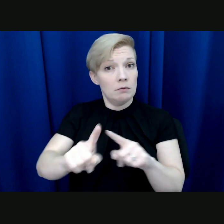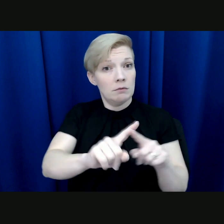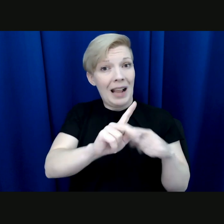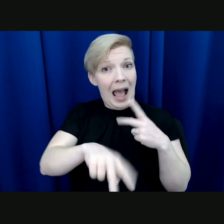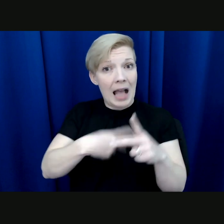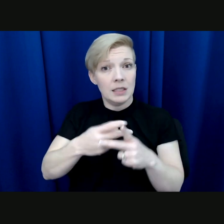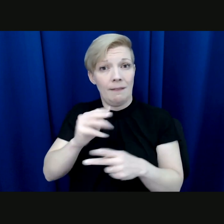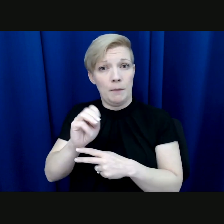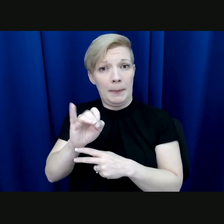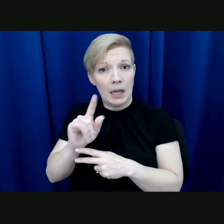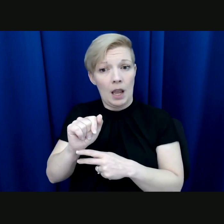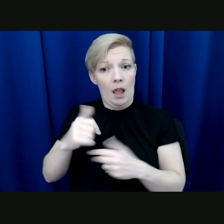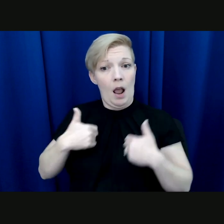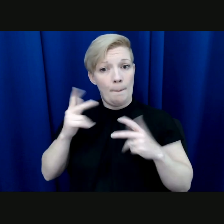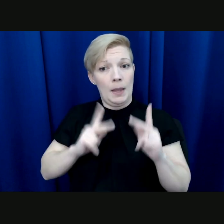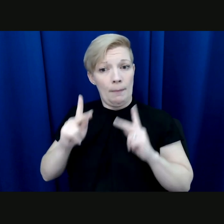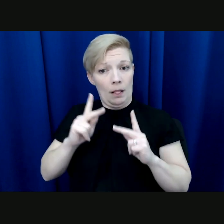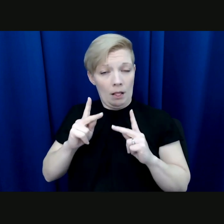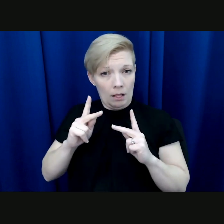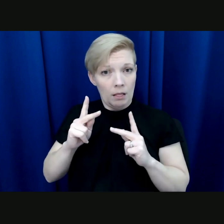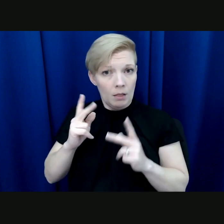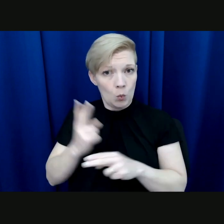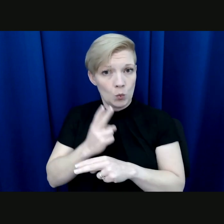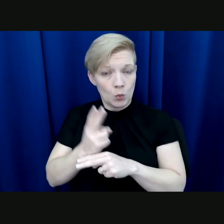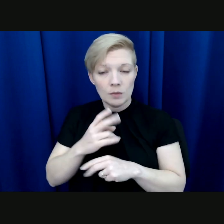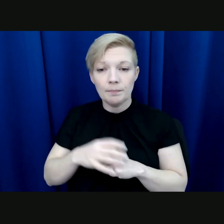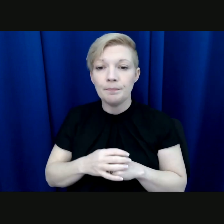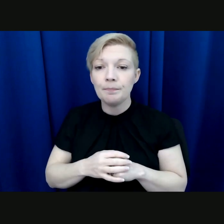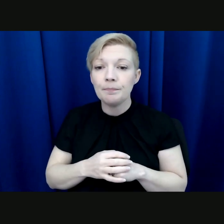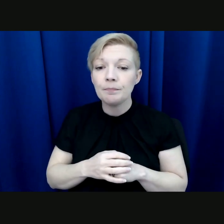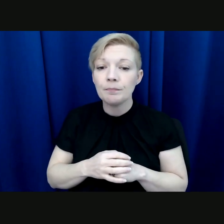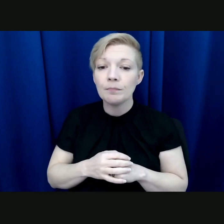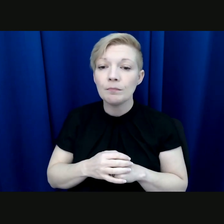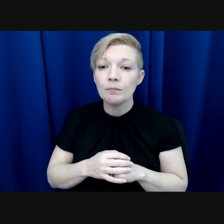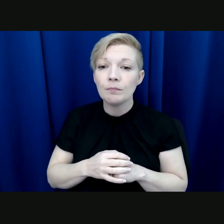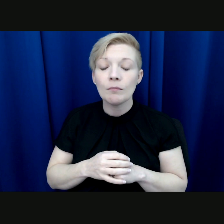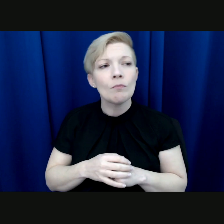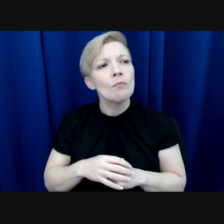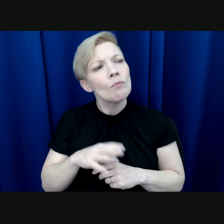we have a very robust social media presence.